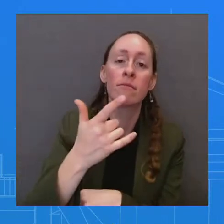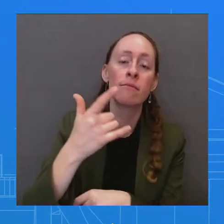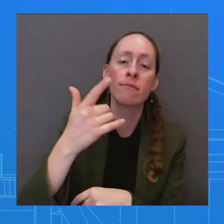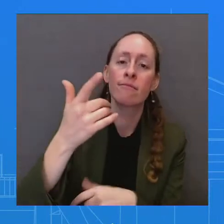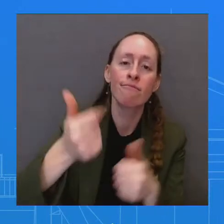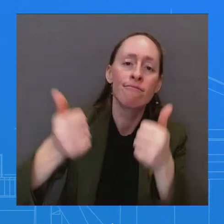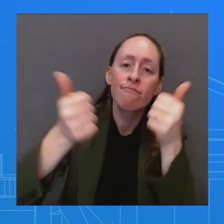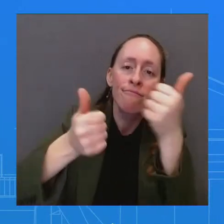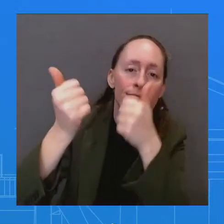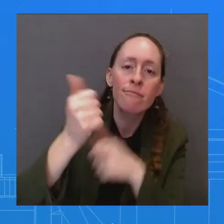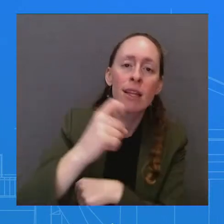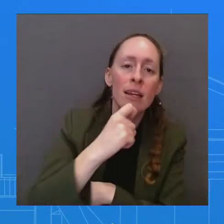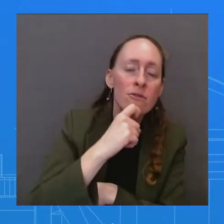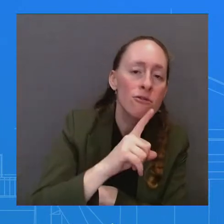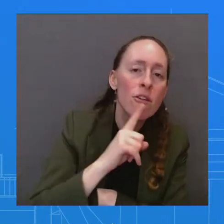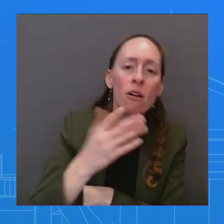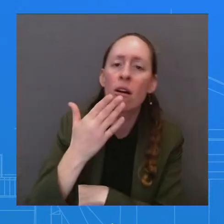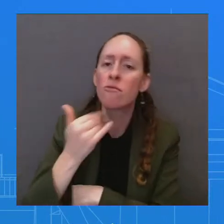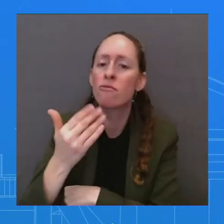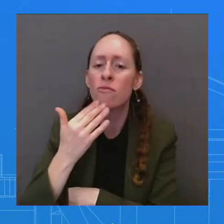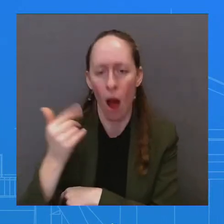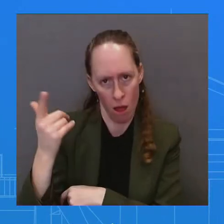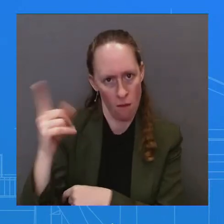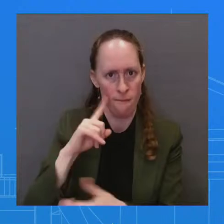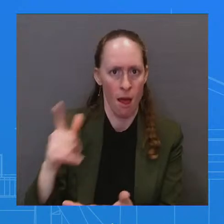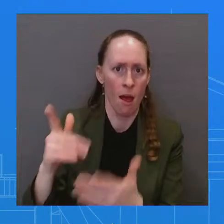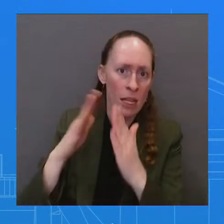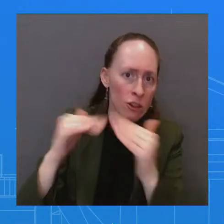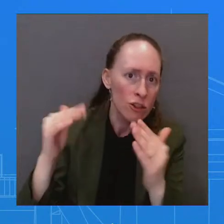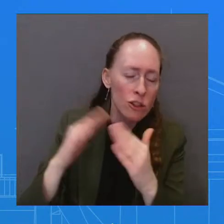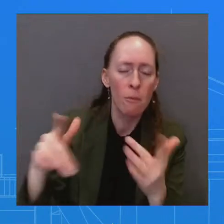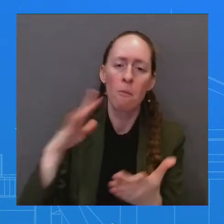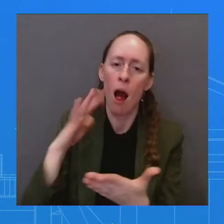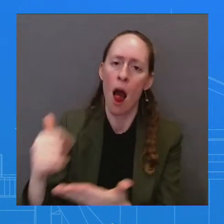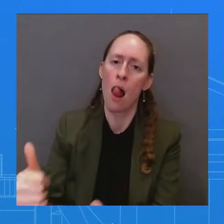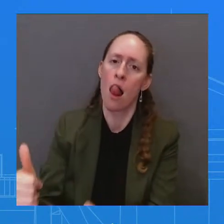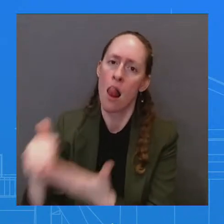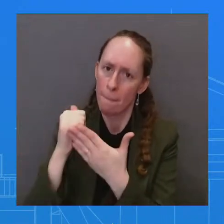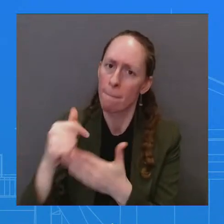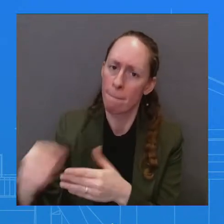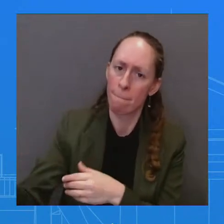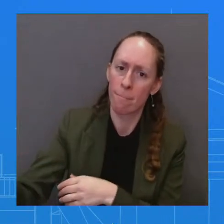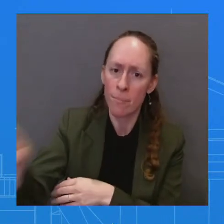A lot of help on the ground; I don't mean to discount that. But the President has been in a personal leadership role